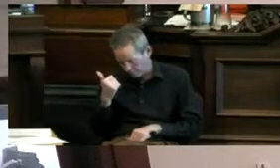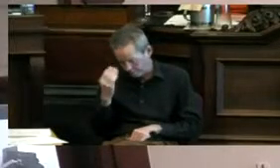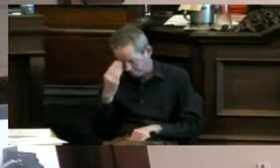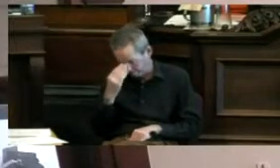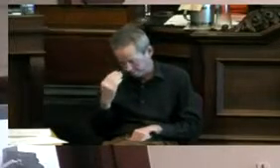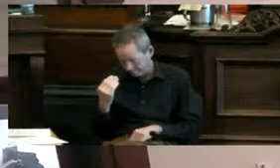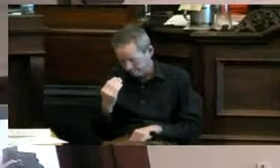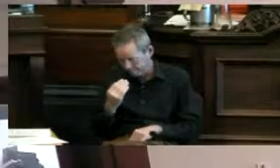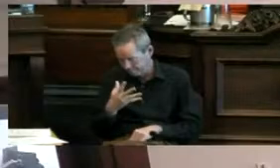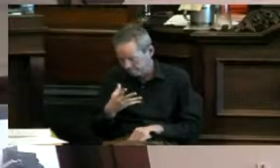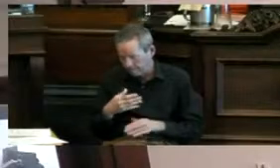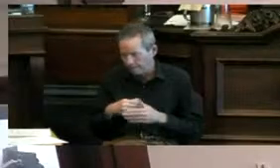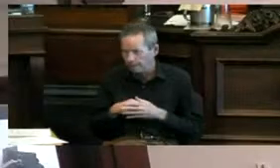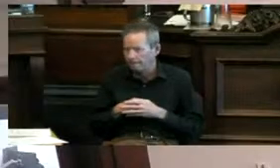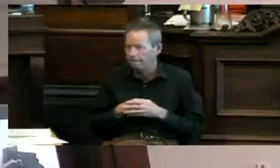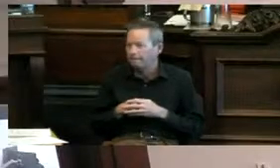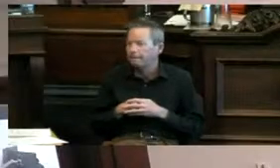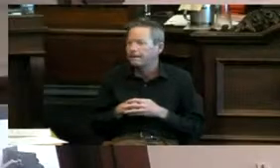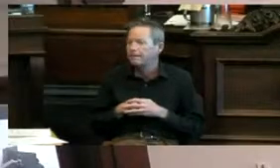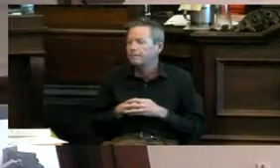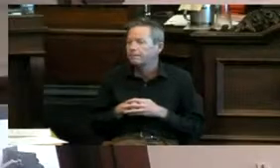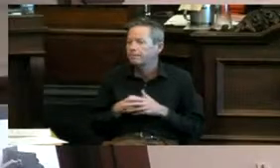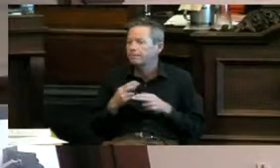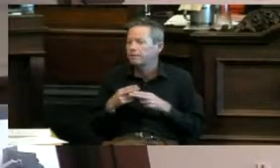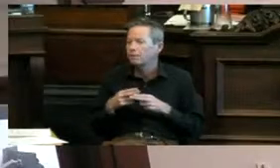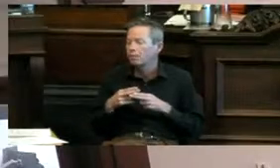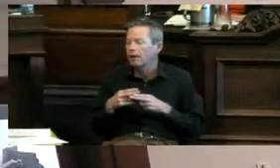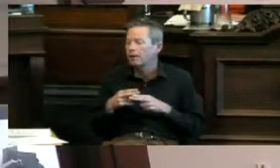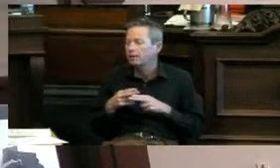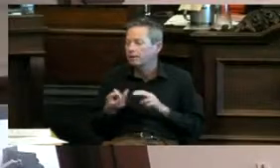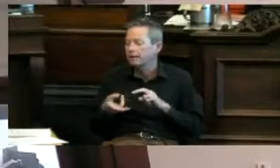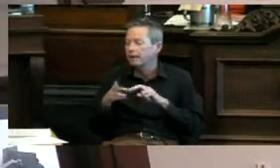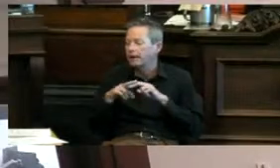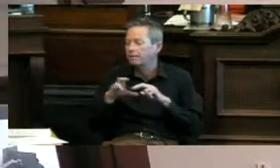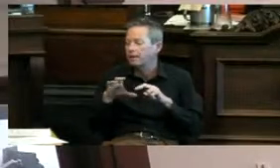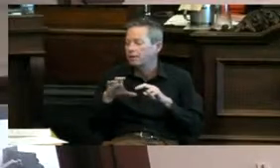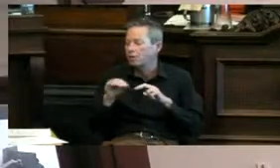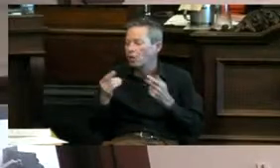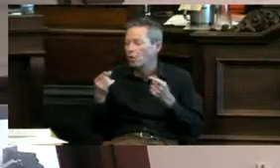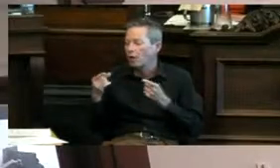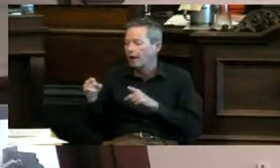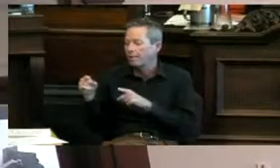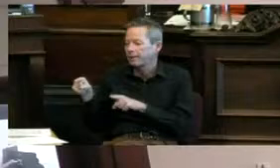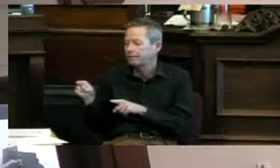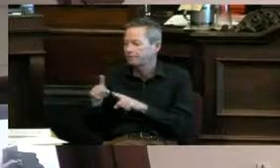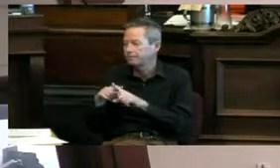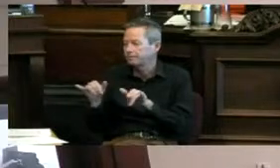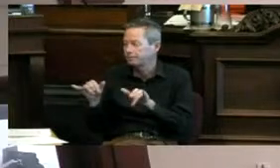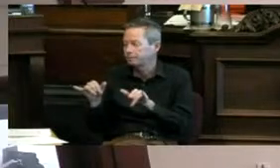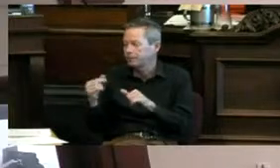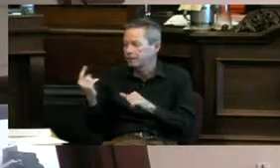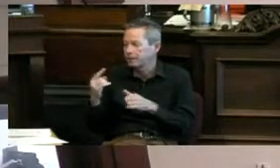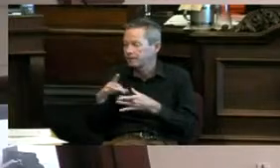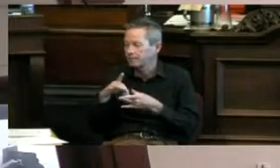workforce, that is aging, quite